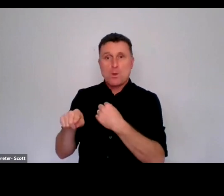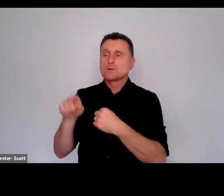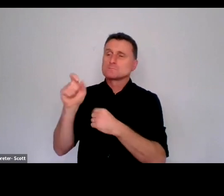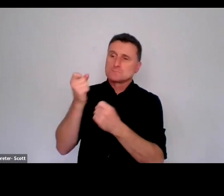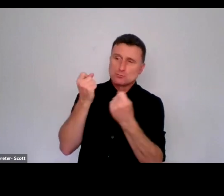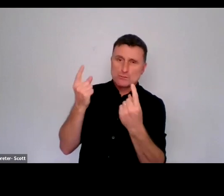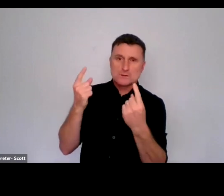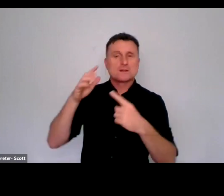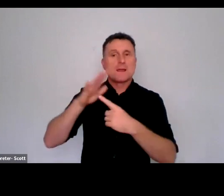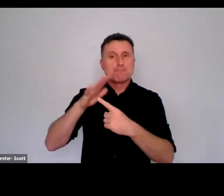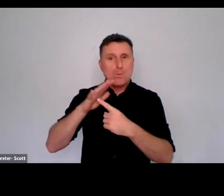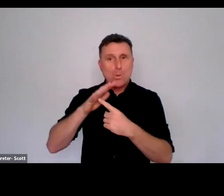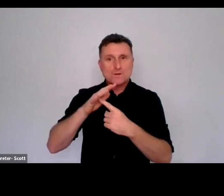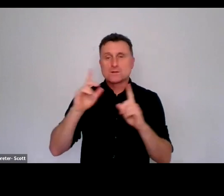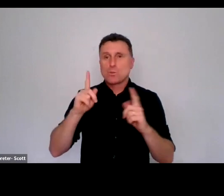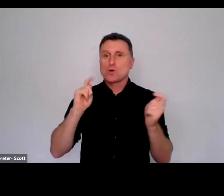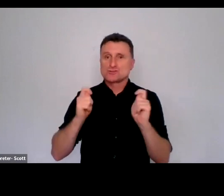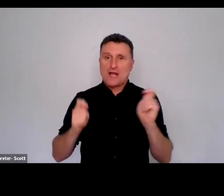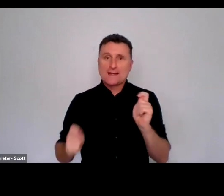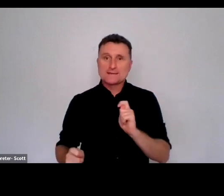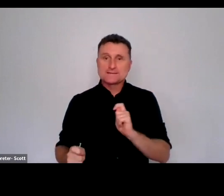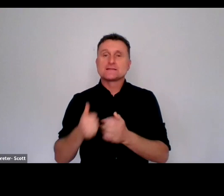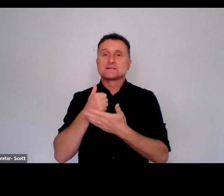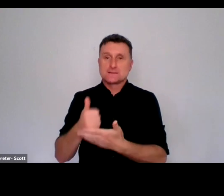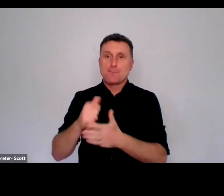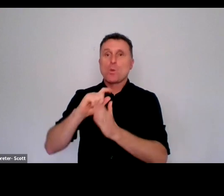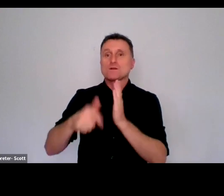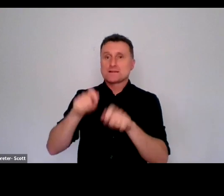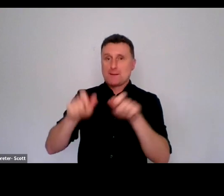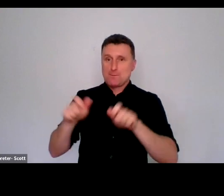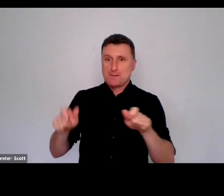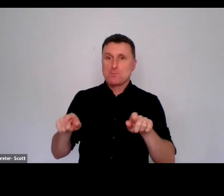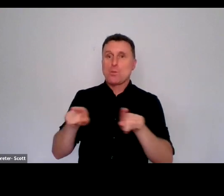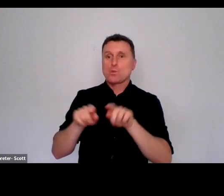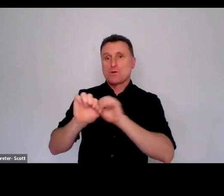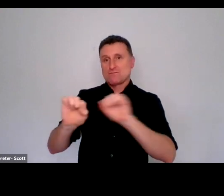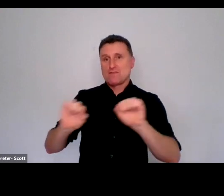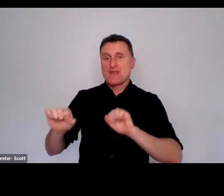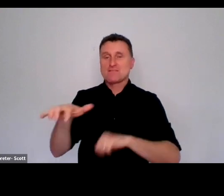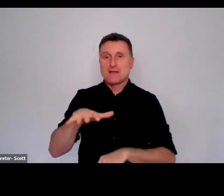meaningful change for disabled people and our families. Clearly, we won’t be doing that alone.